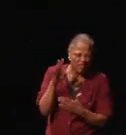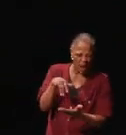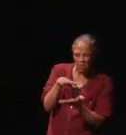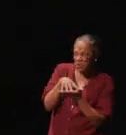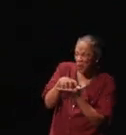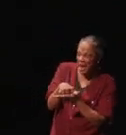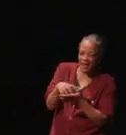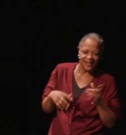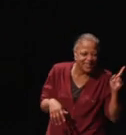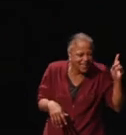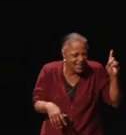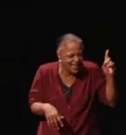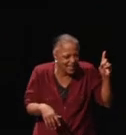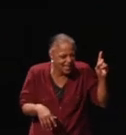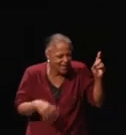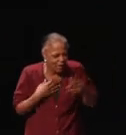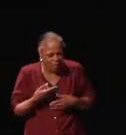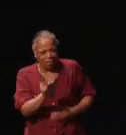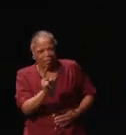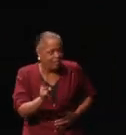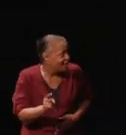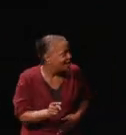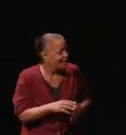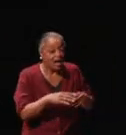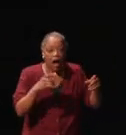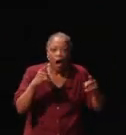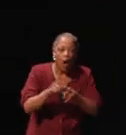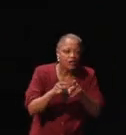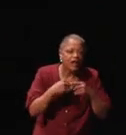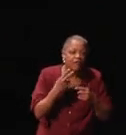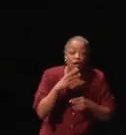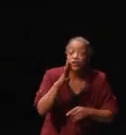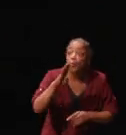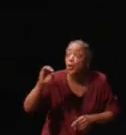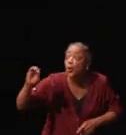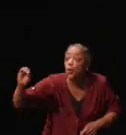DDR you could turn the booing off which was great.